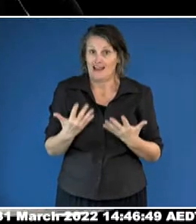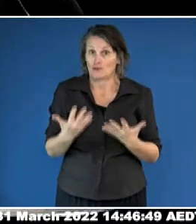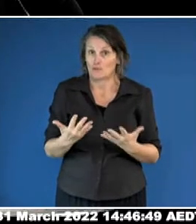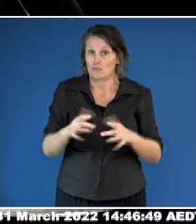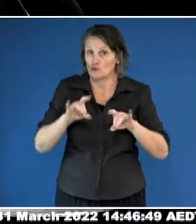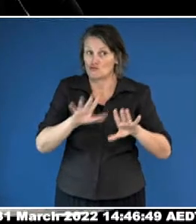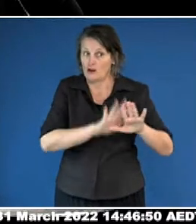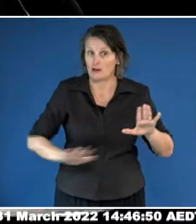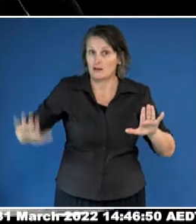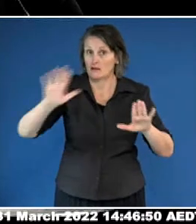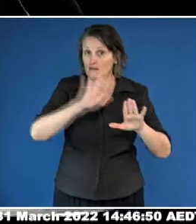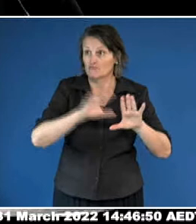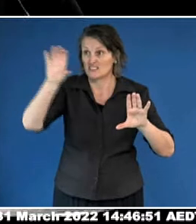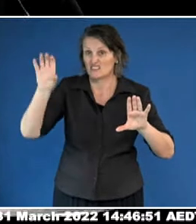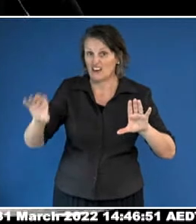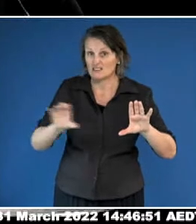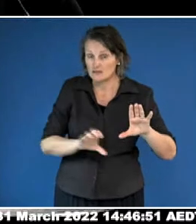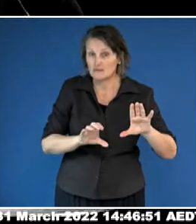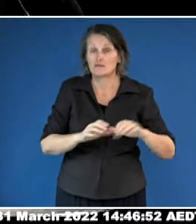their - so there will be no aged care.